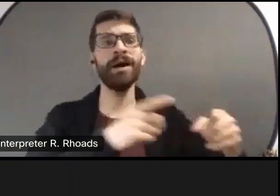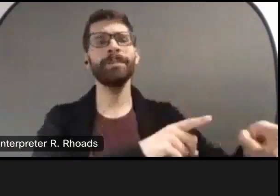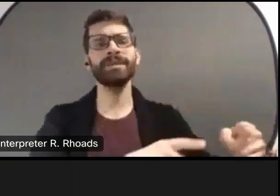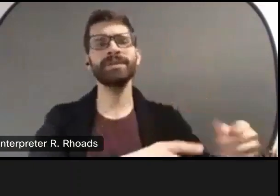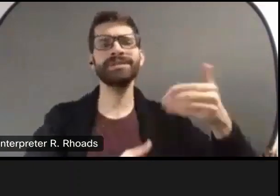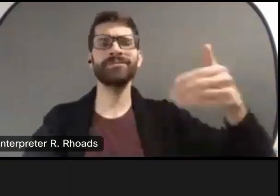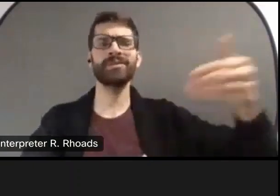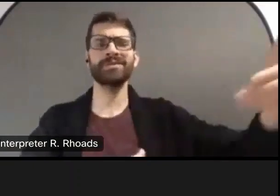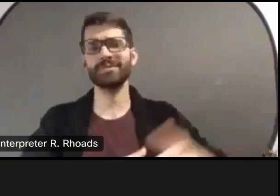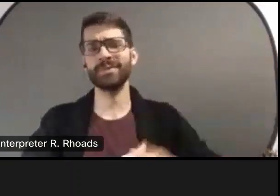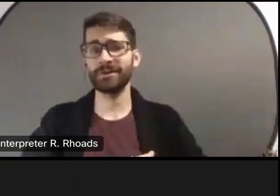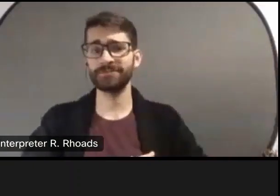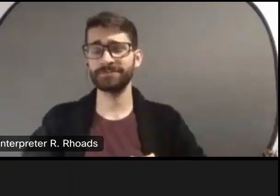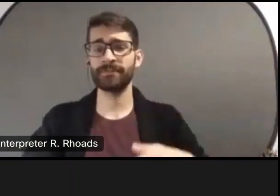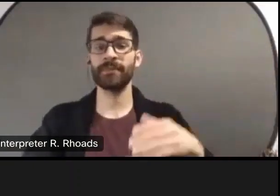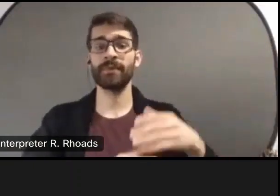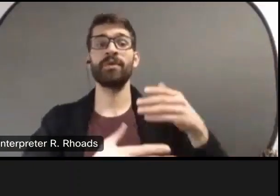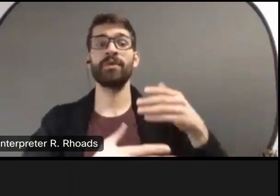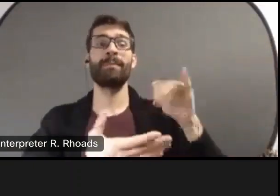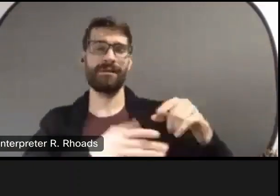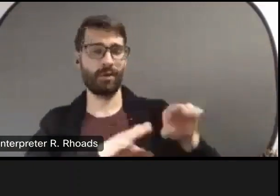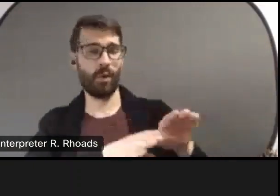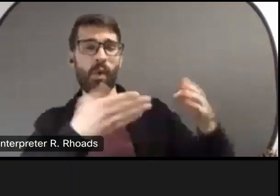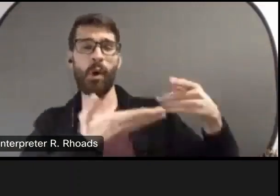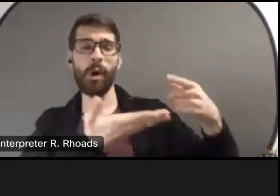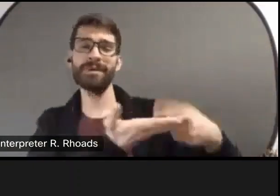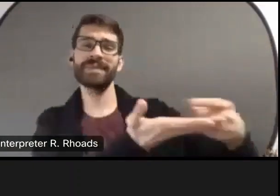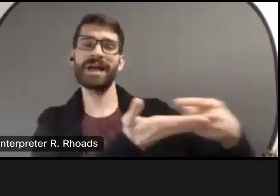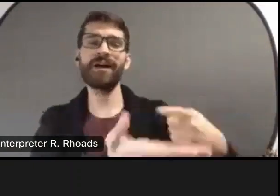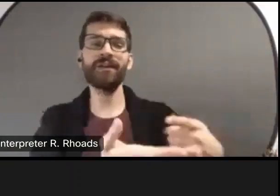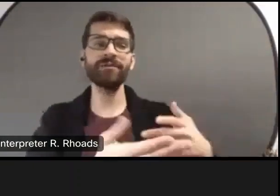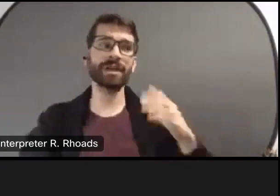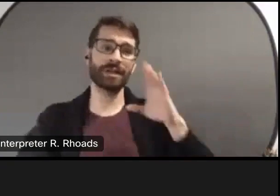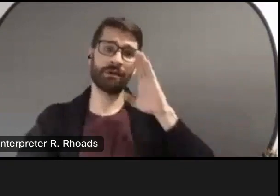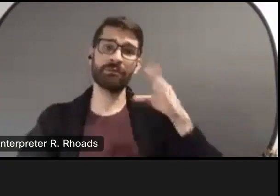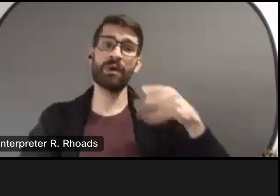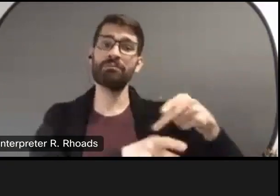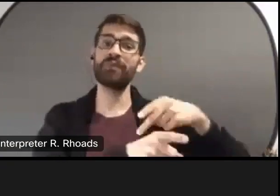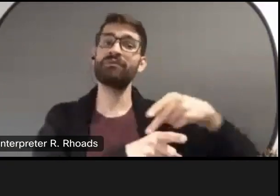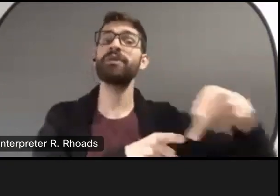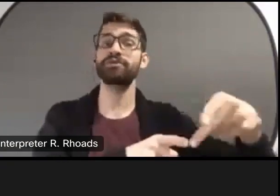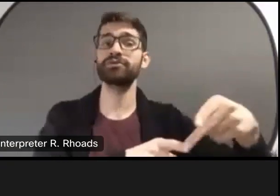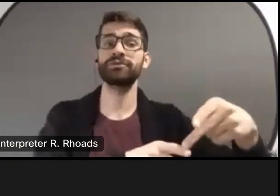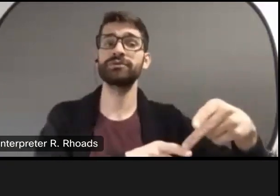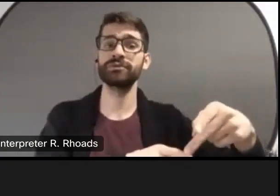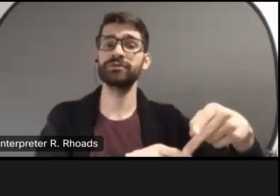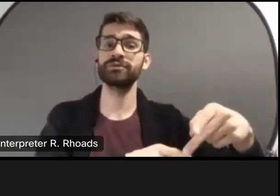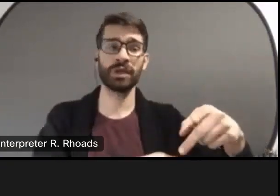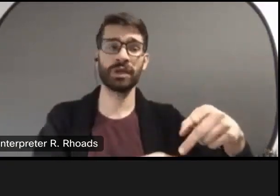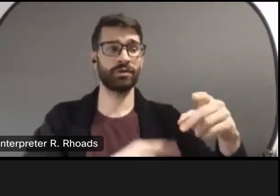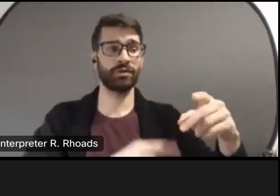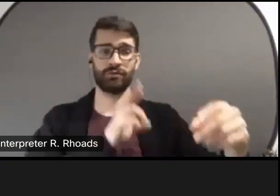But keeping the dialogue as professional as possible, being as respectful as possible when